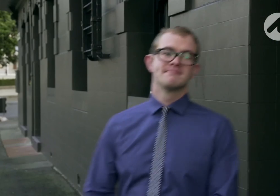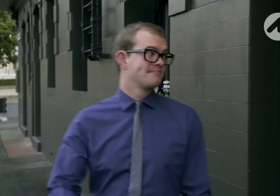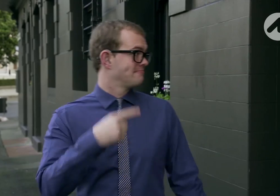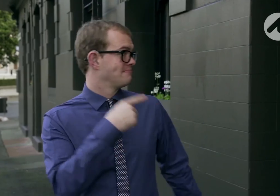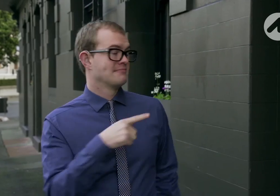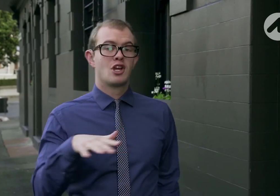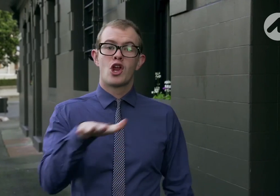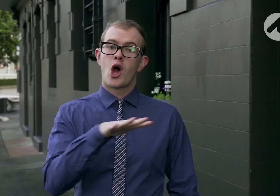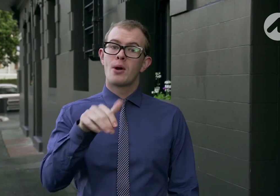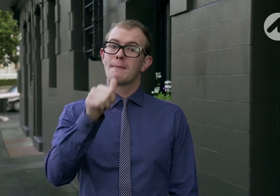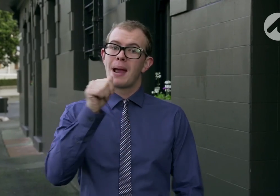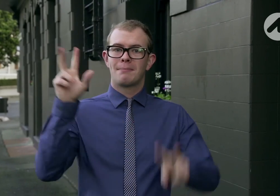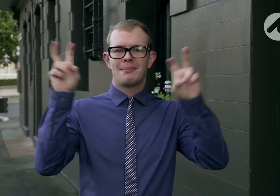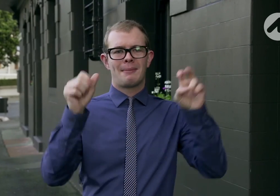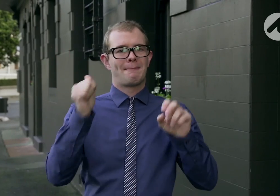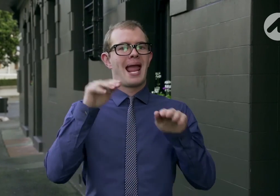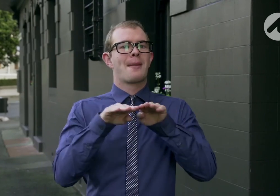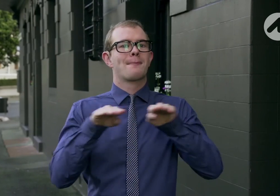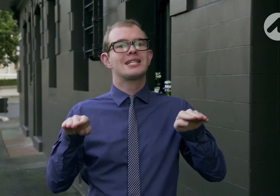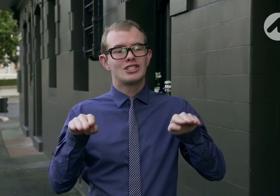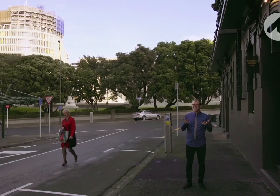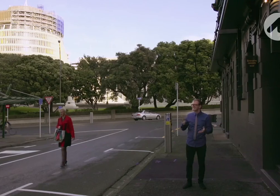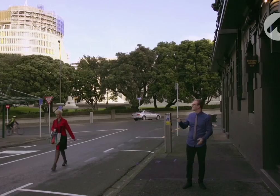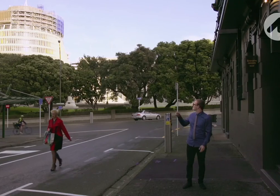This is the local pub, Backbencher's